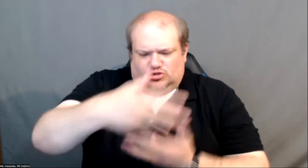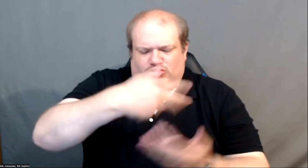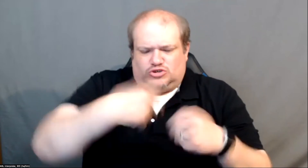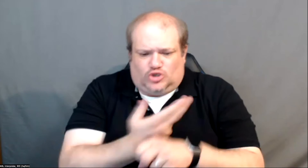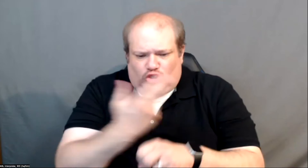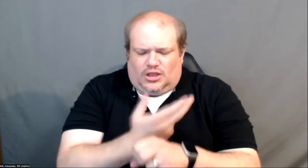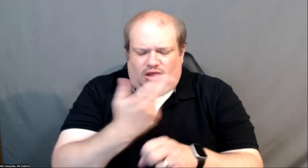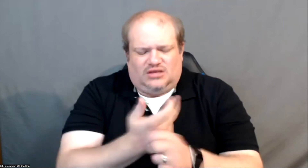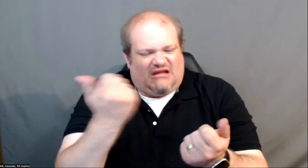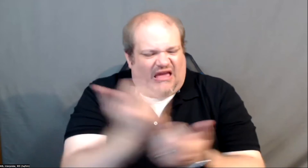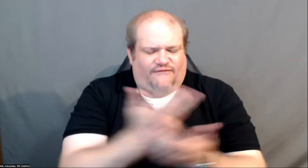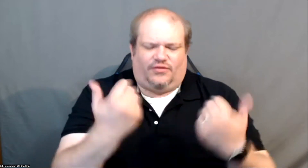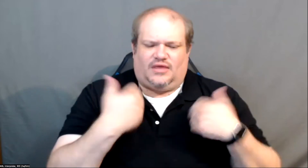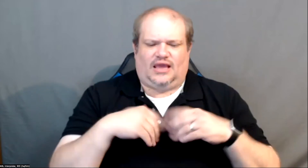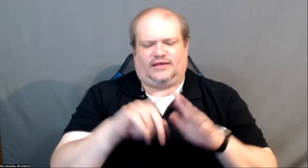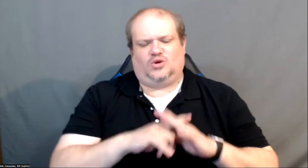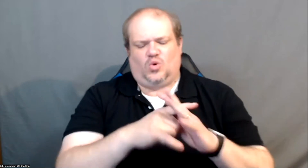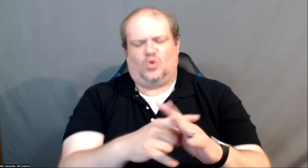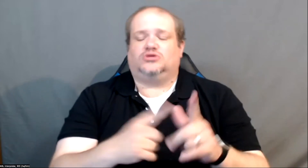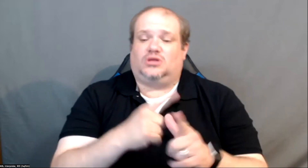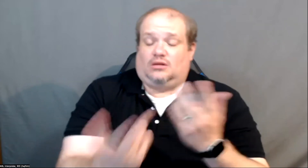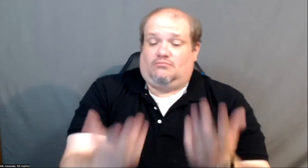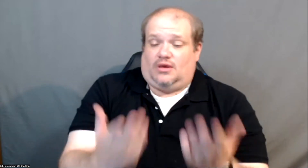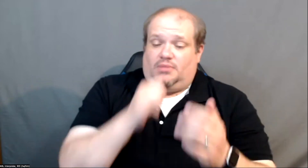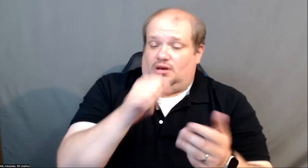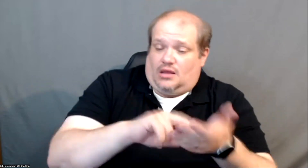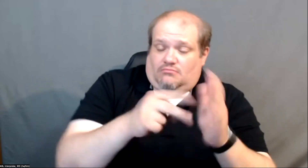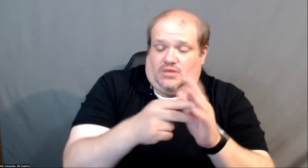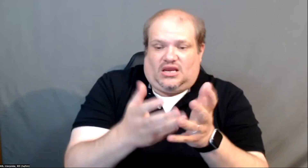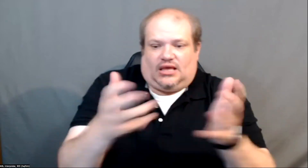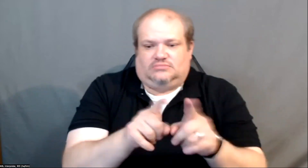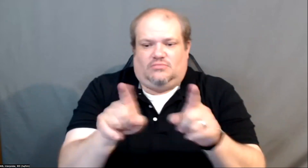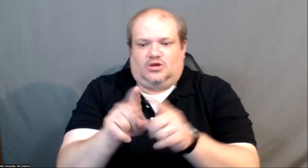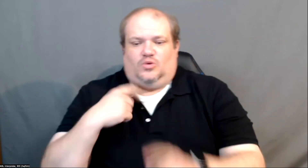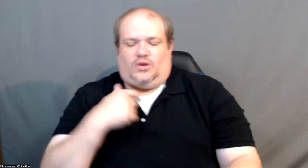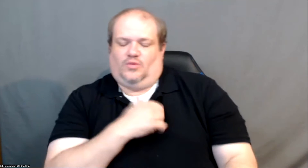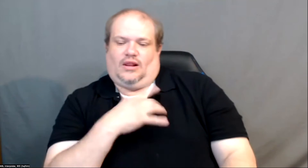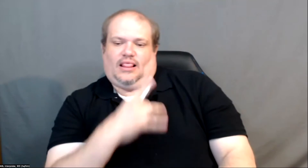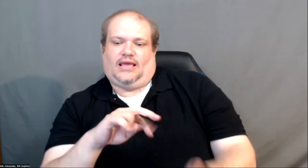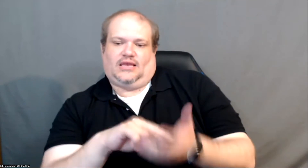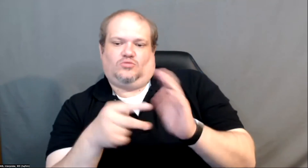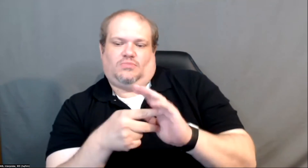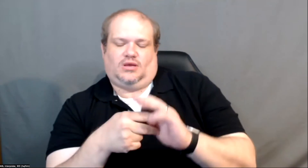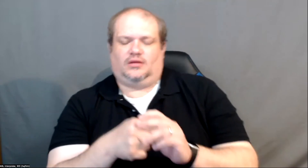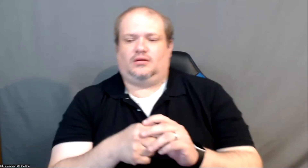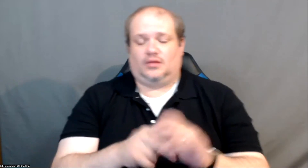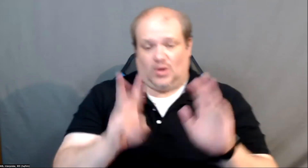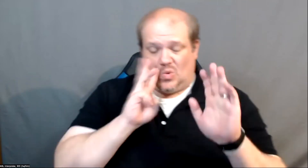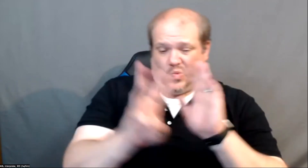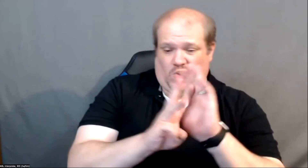Everything has an origin, and maybe that doesn’t mean as much as we would like it to mean. Bear witness to the eternal decay.